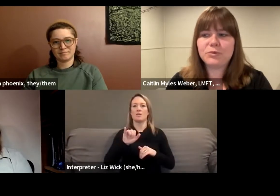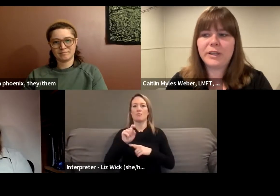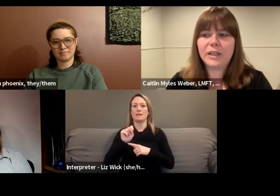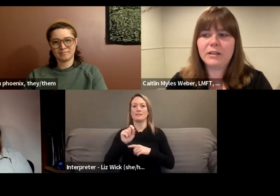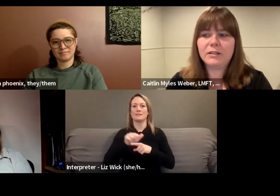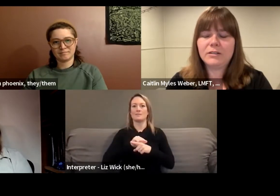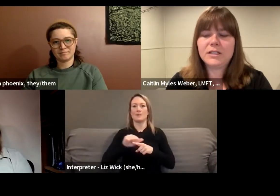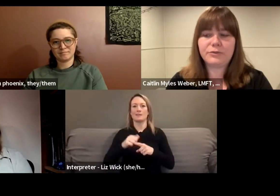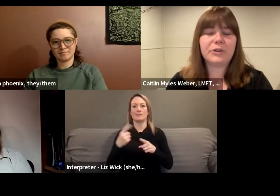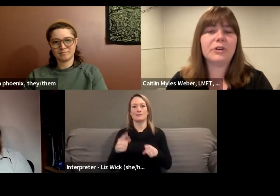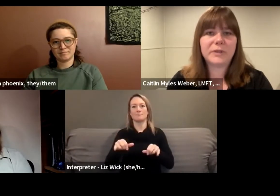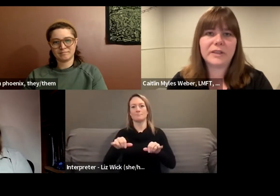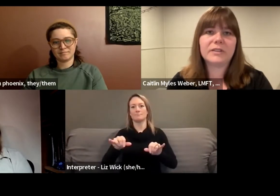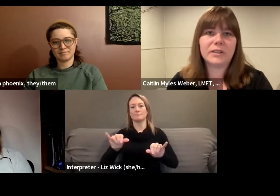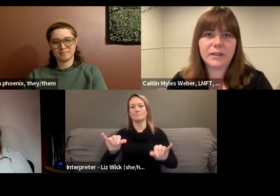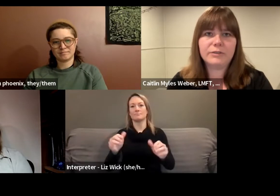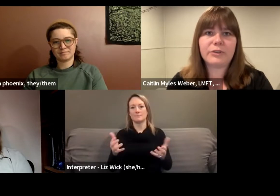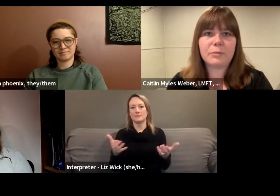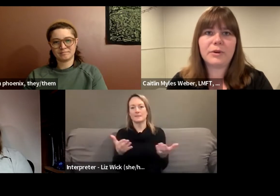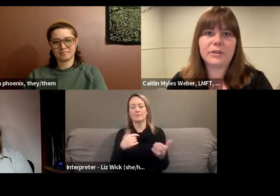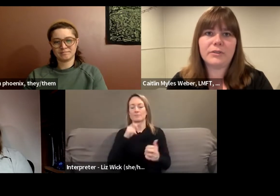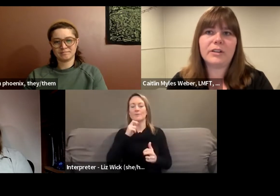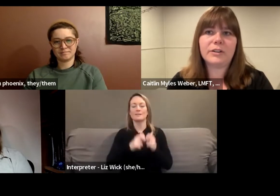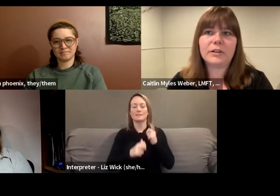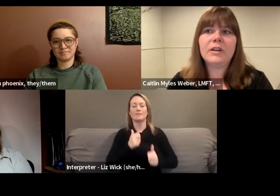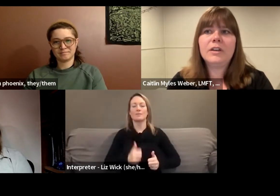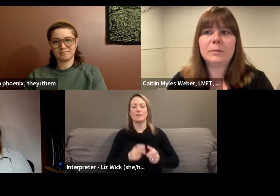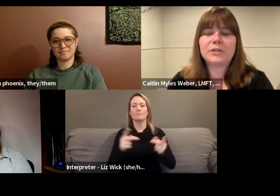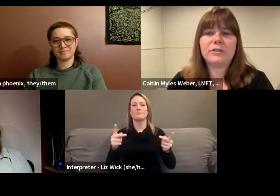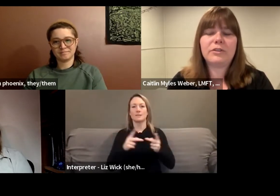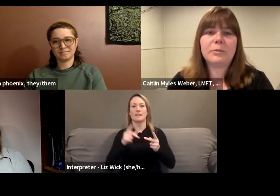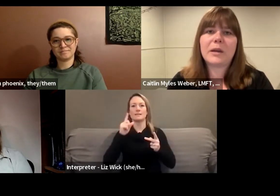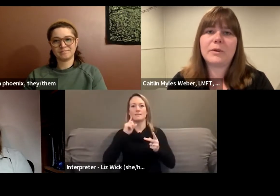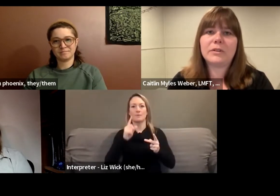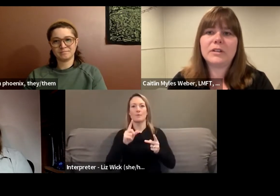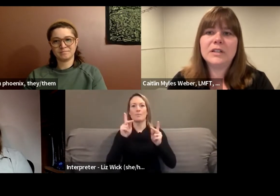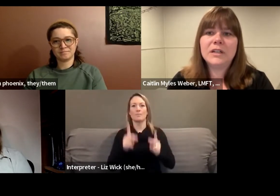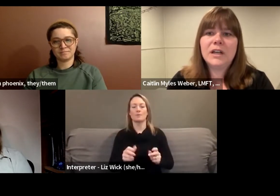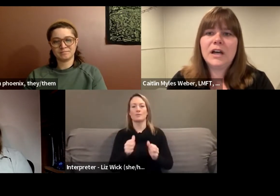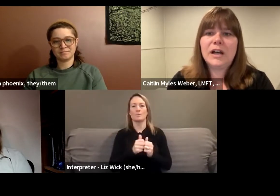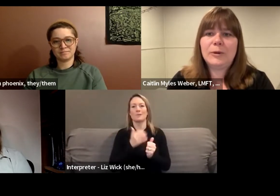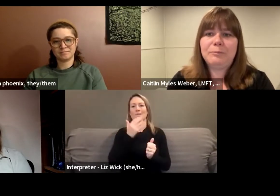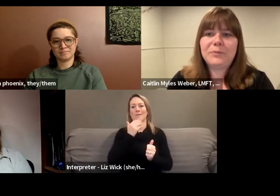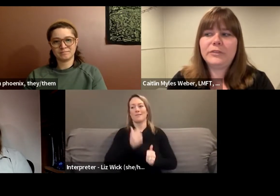Really difficult place to live for a person of color, especially for a black person.